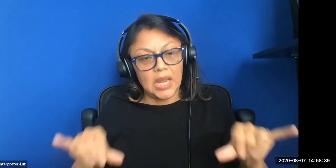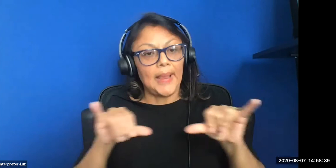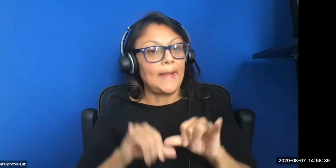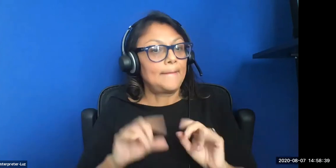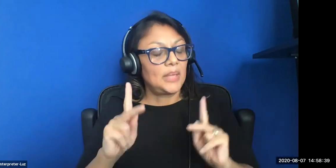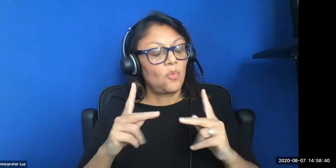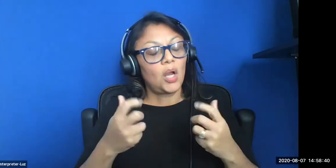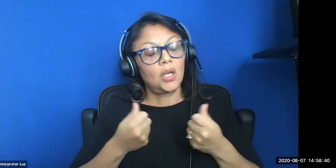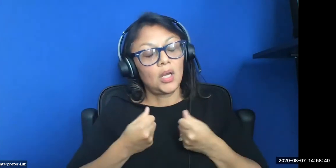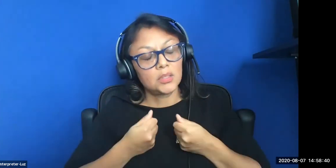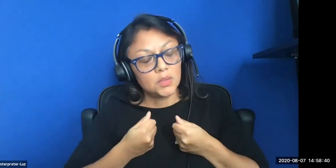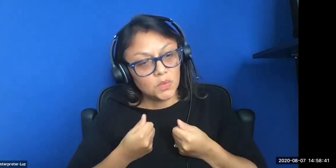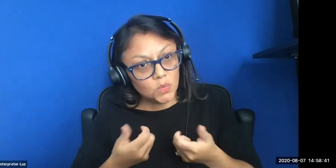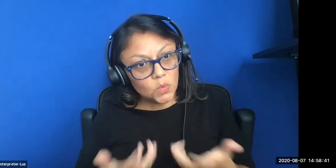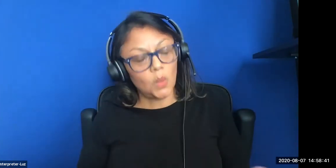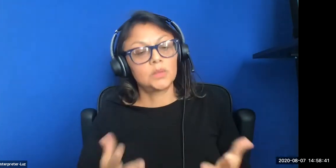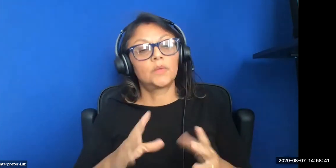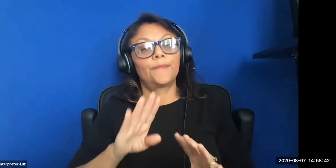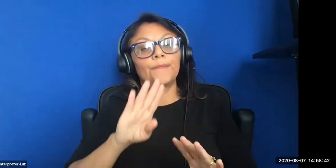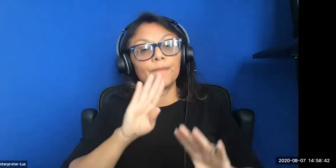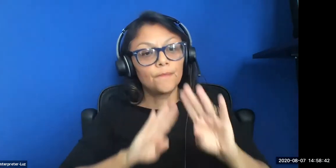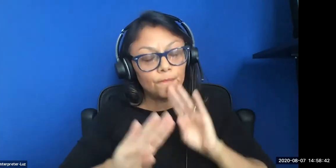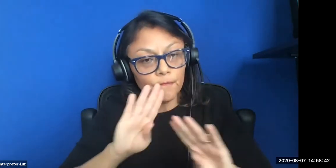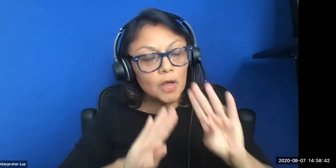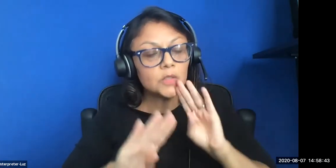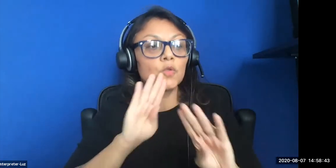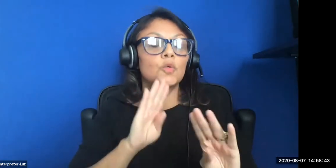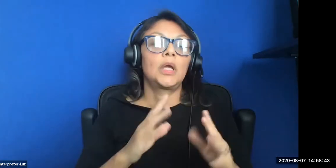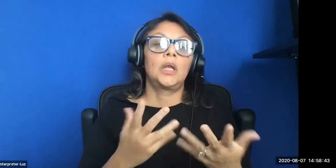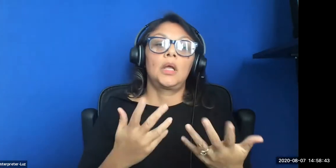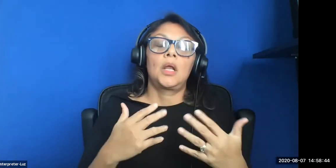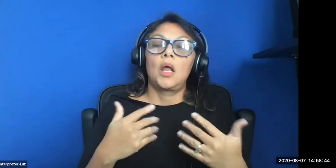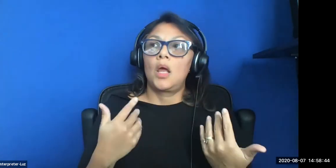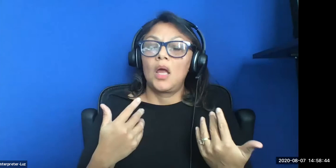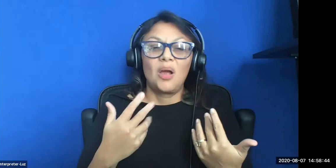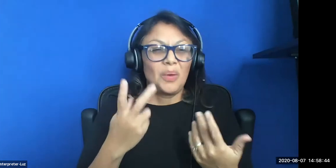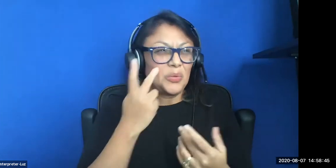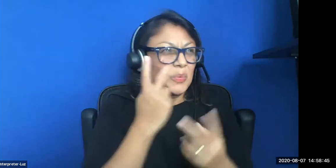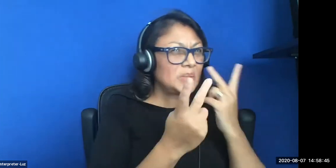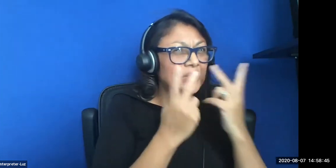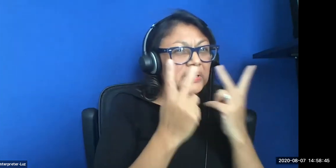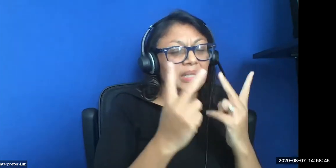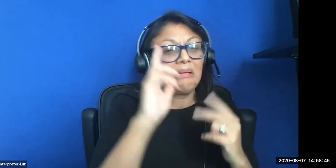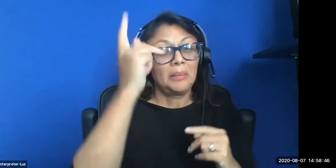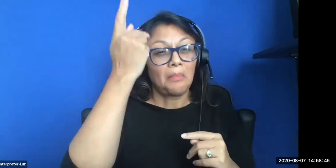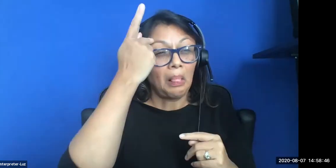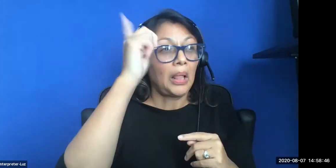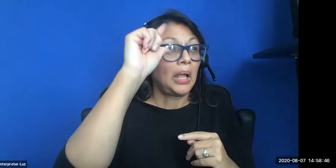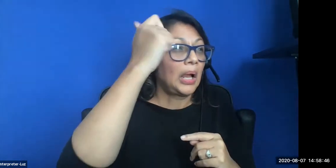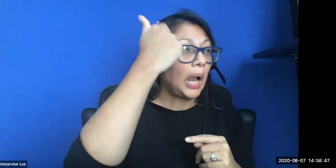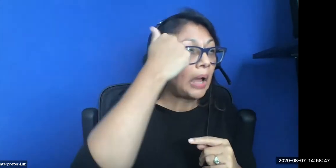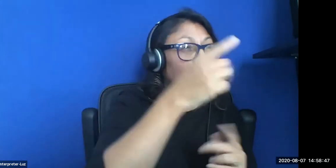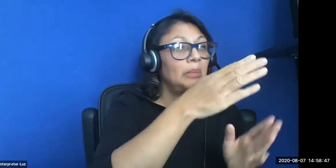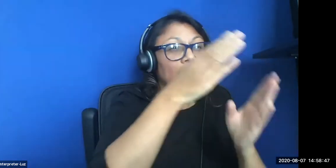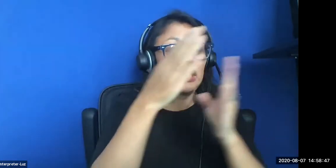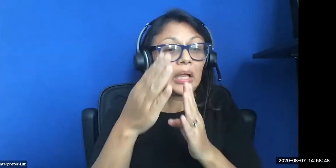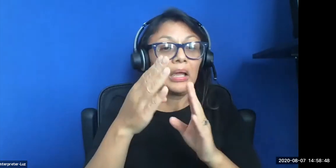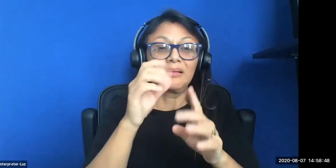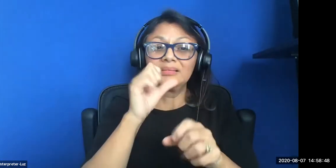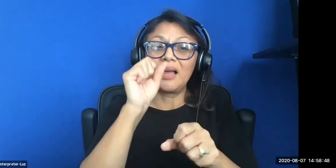Channelle Charest: Frustration stress as the, you know, as we look at kind of the political climate as we look at, you know, unemployment benefits not being available.